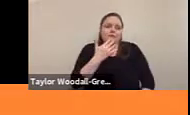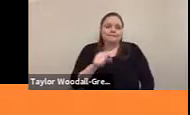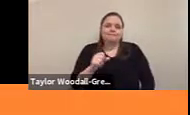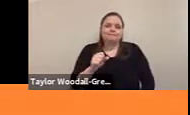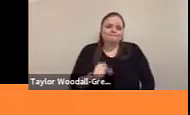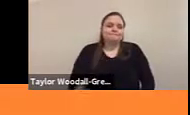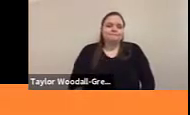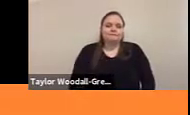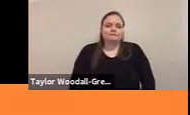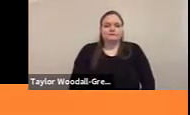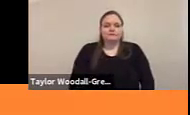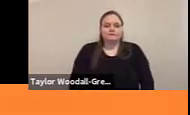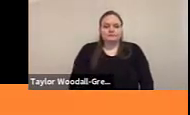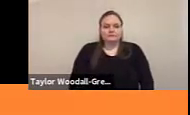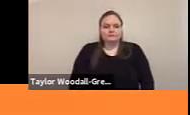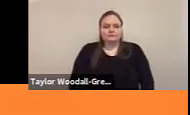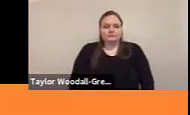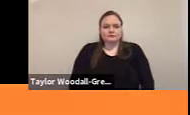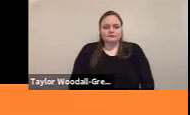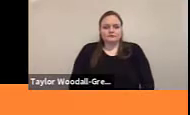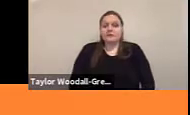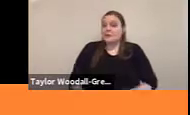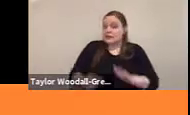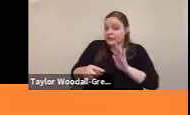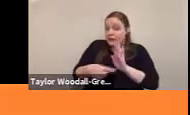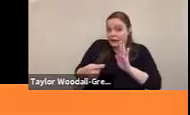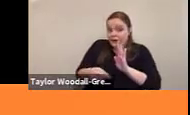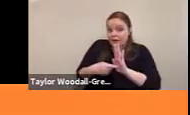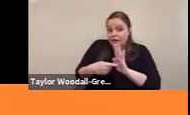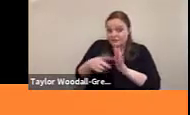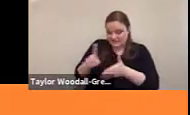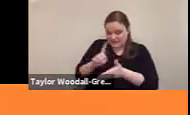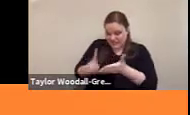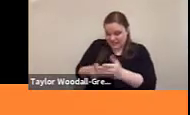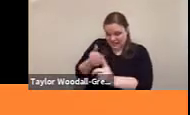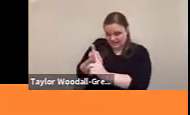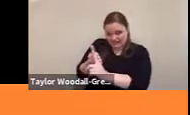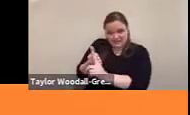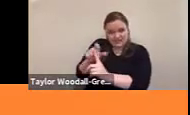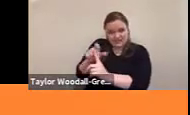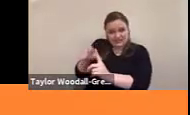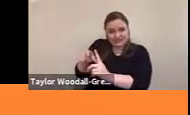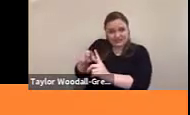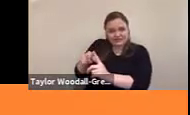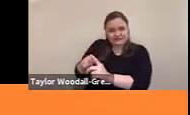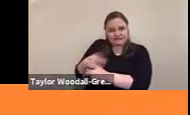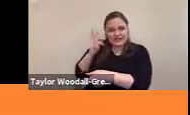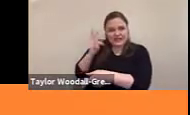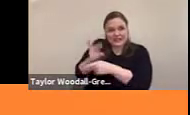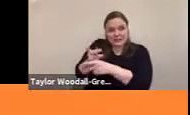And sometimes the design itself keeping the existing colors, but changing how they're used together.